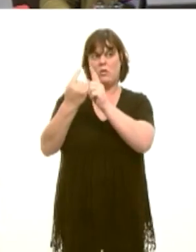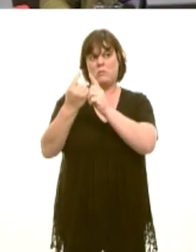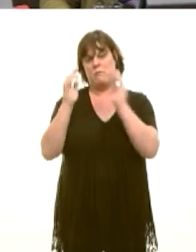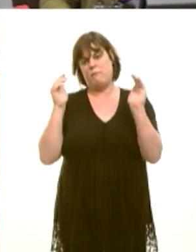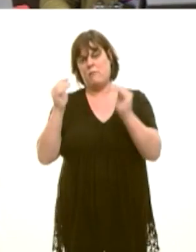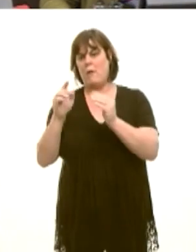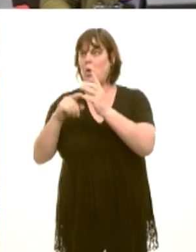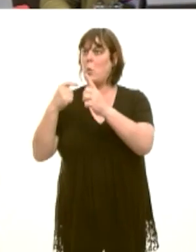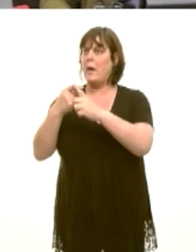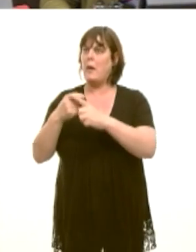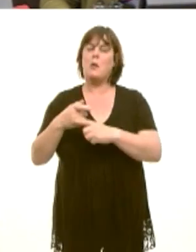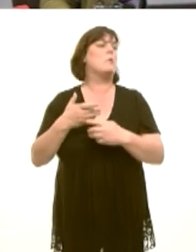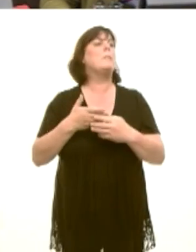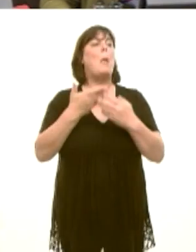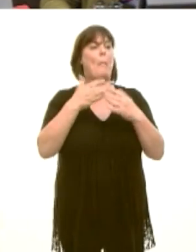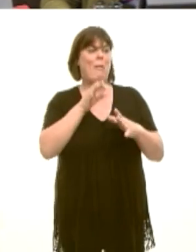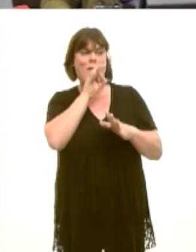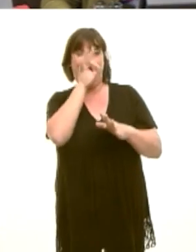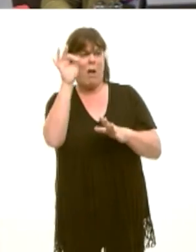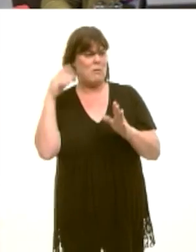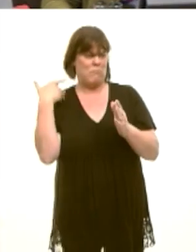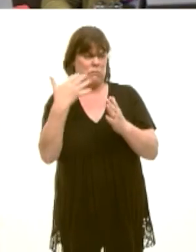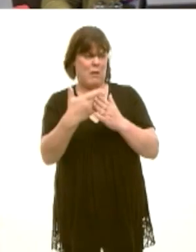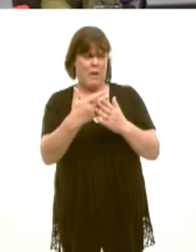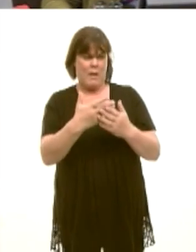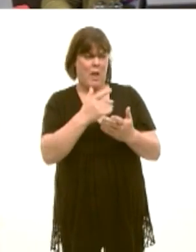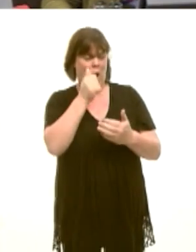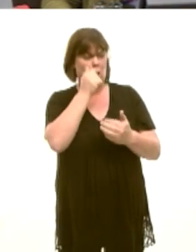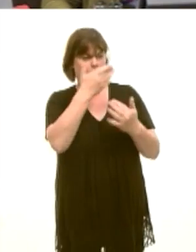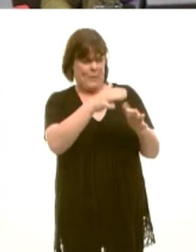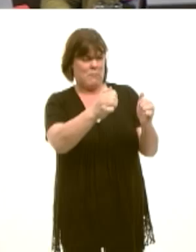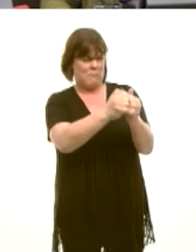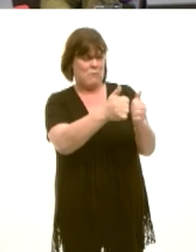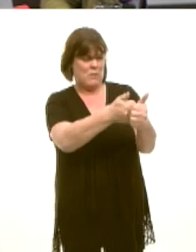for for some time, and Iíve enjoyed your support, of course, for that. Itís evident